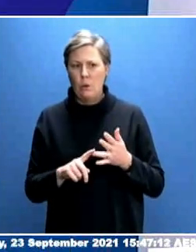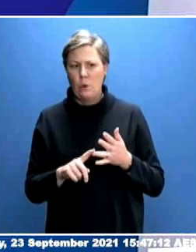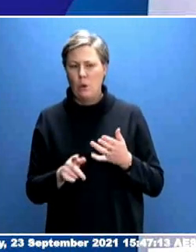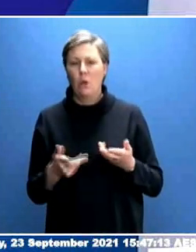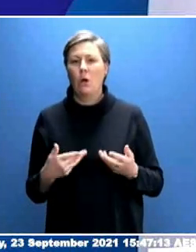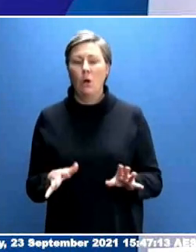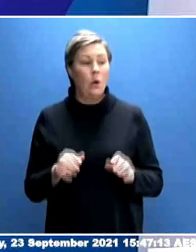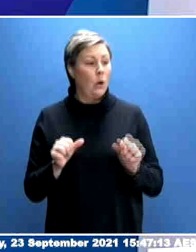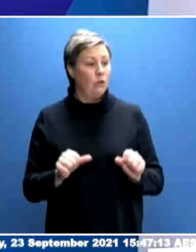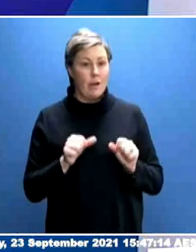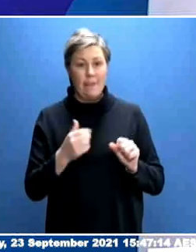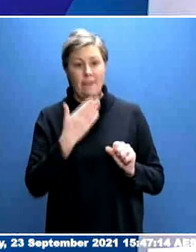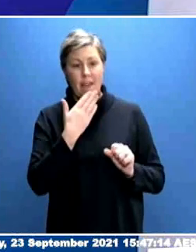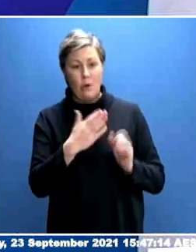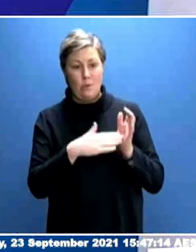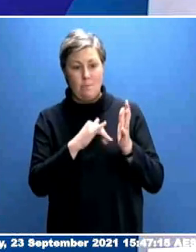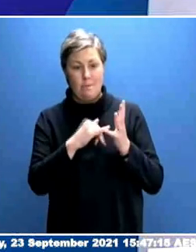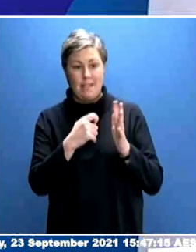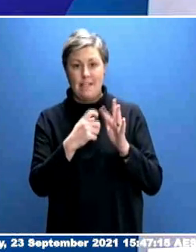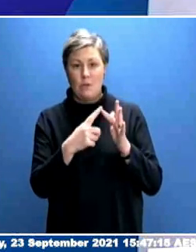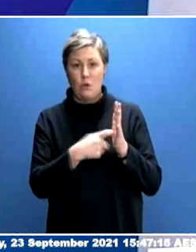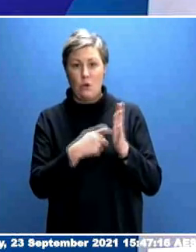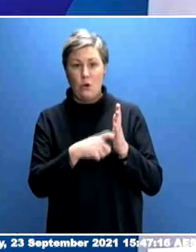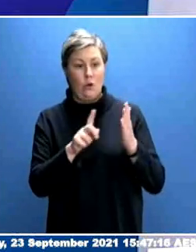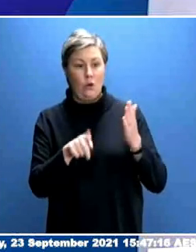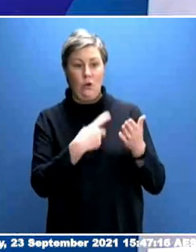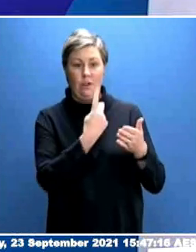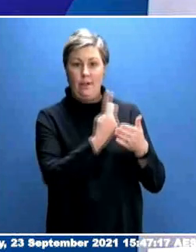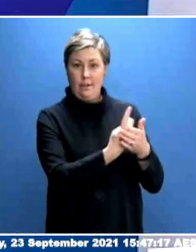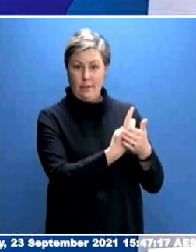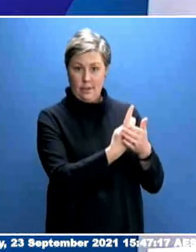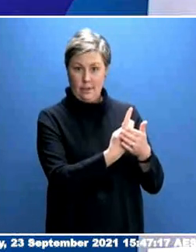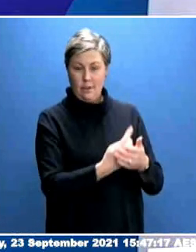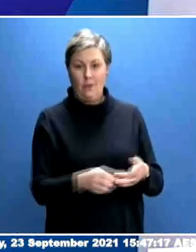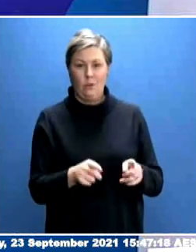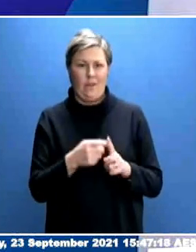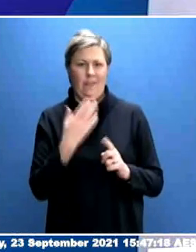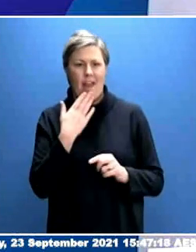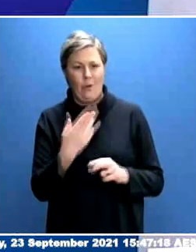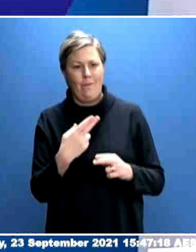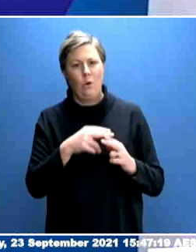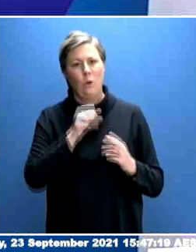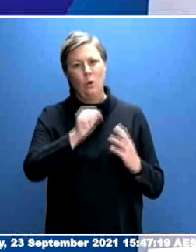very much Ms Kerr for coming to the Royal Commission and giving your evidence. Also, for the detailed statement that you provided.